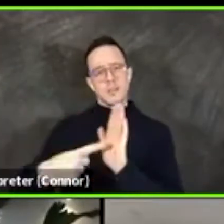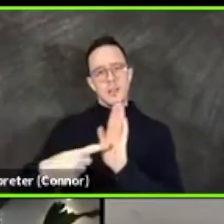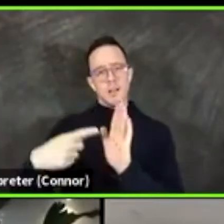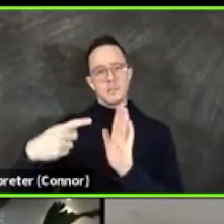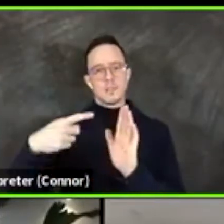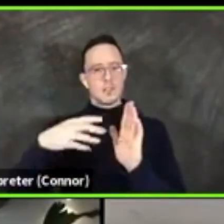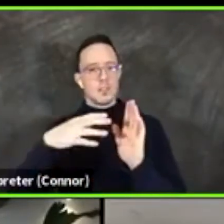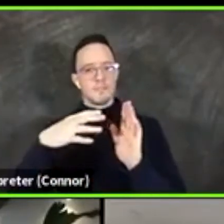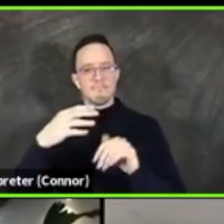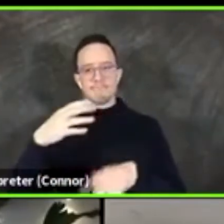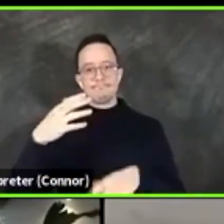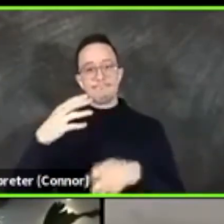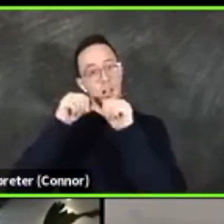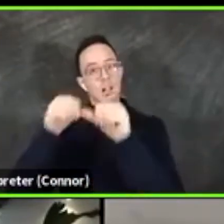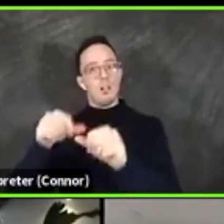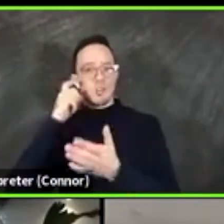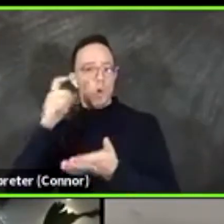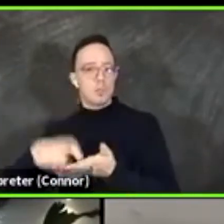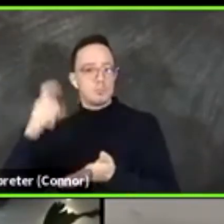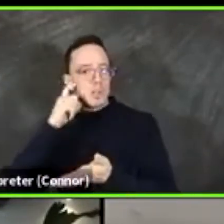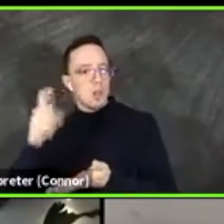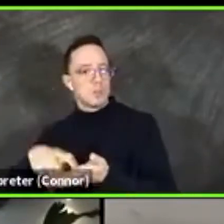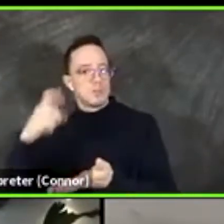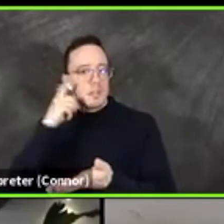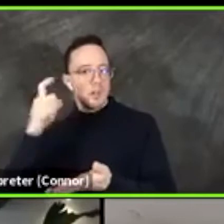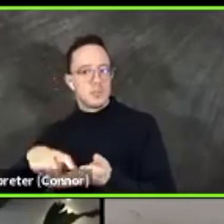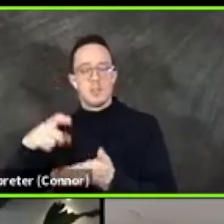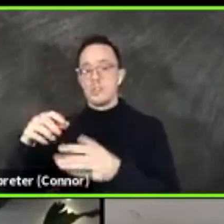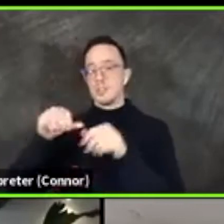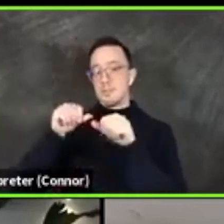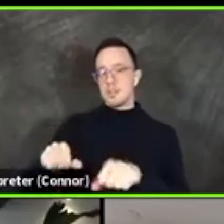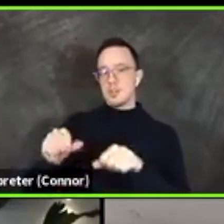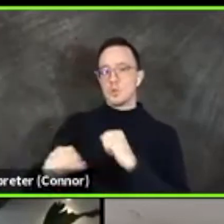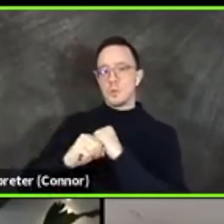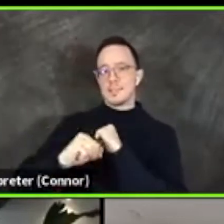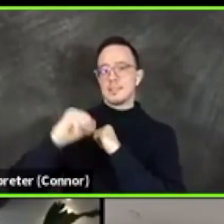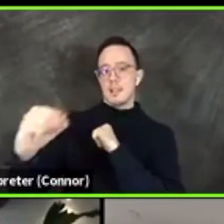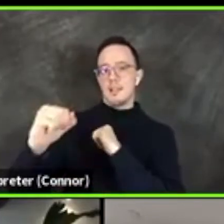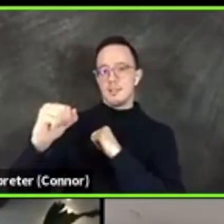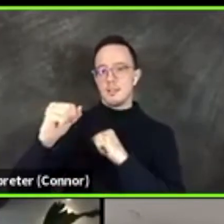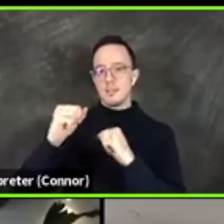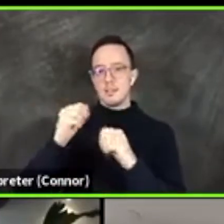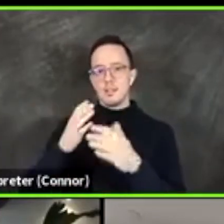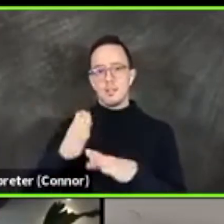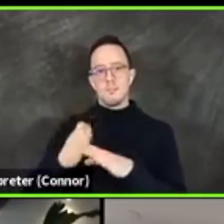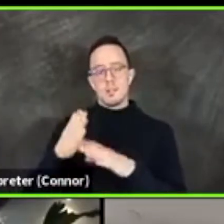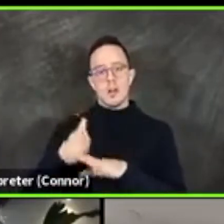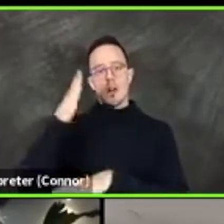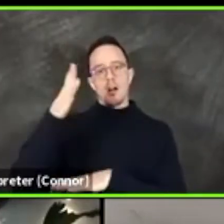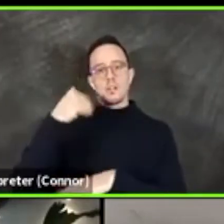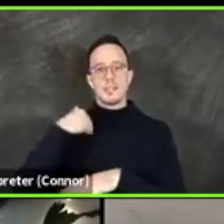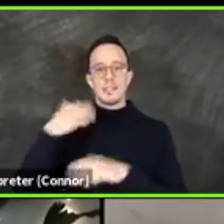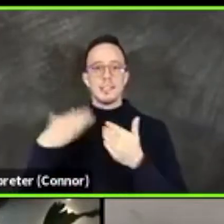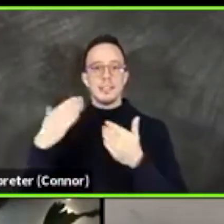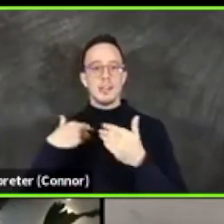THAT THERE IS THE POTENTIAL TO EXTEND BEYOND AN EASY CO-OPTATION AND THAT